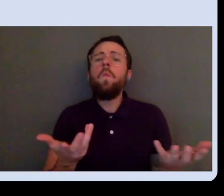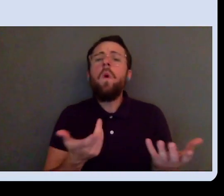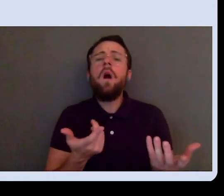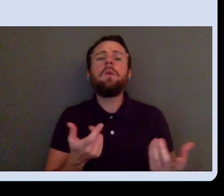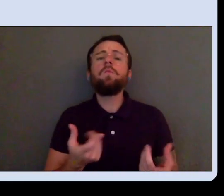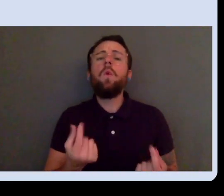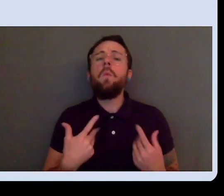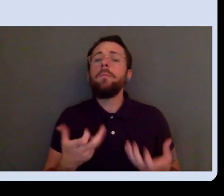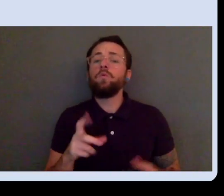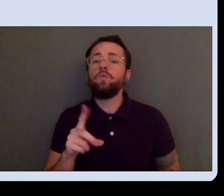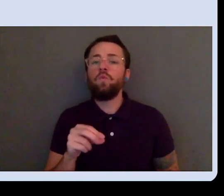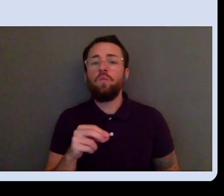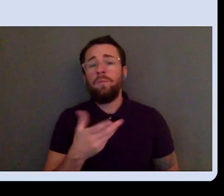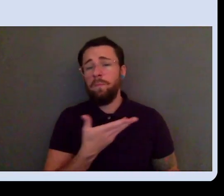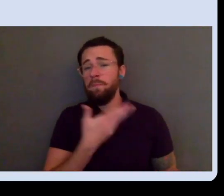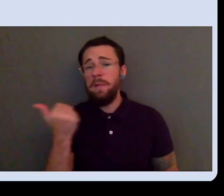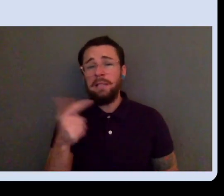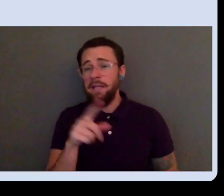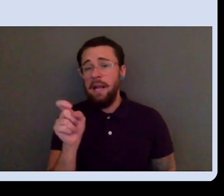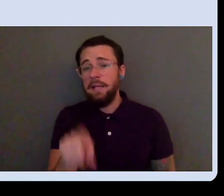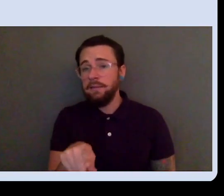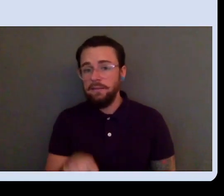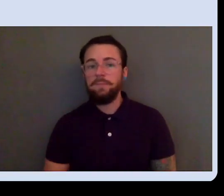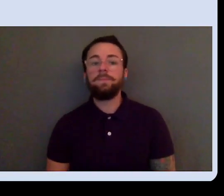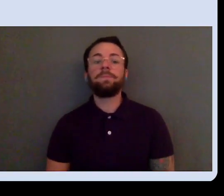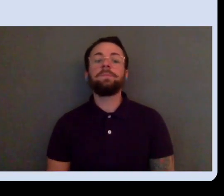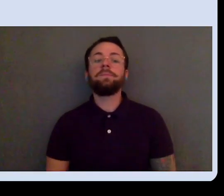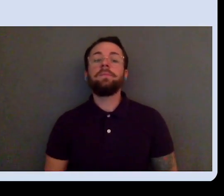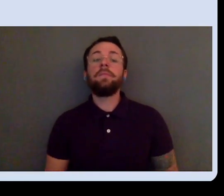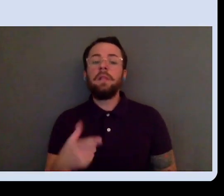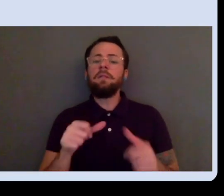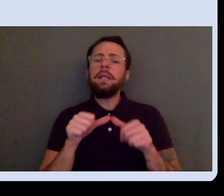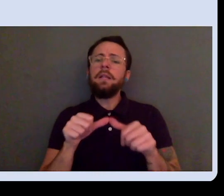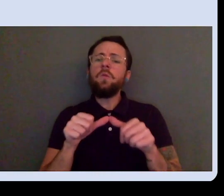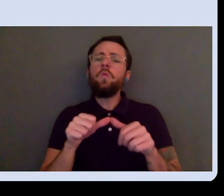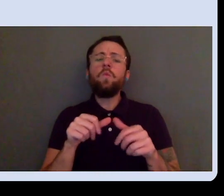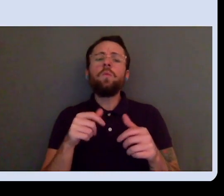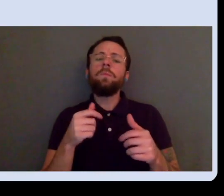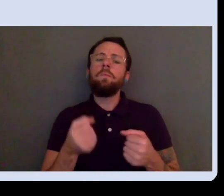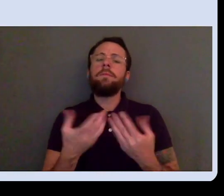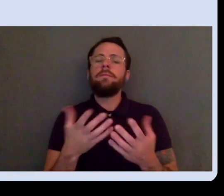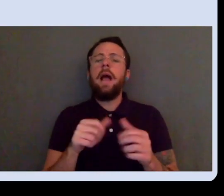What resources can I help you find? What can I do to assist? What do you want me to do?